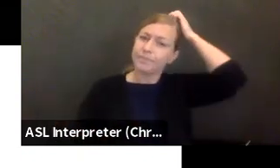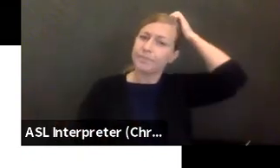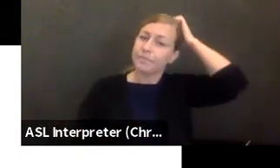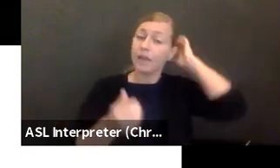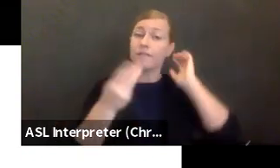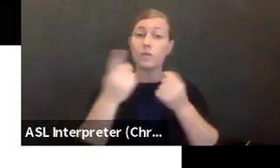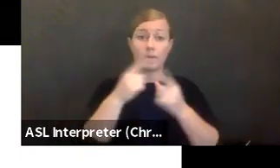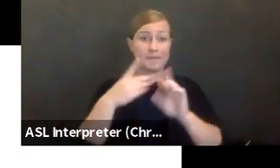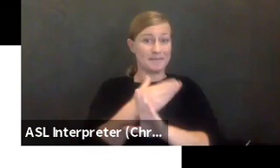it makes it bigger.